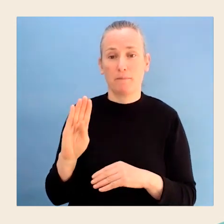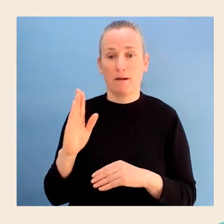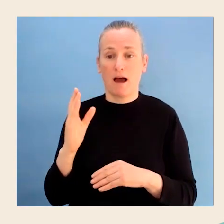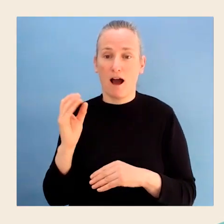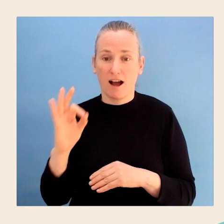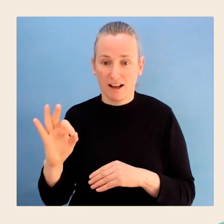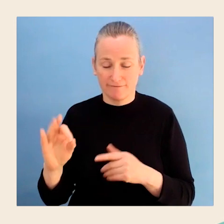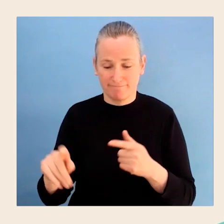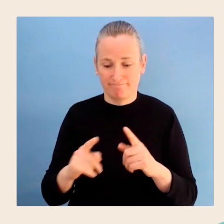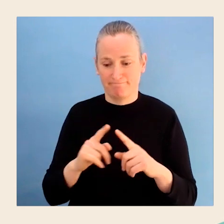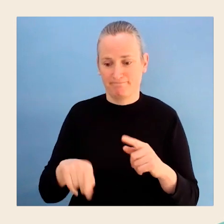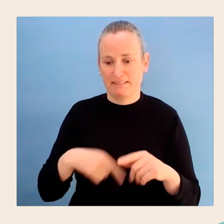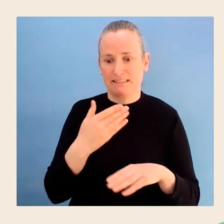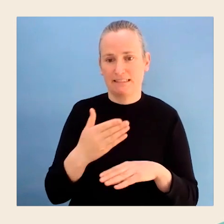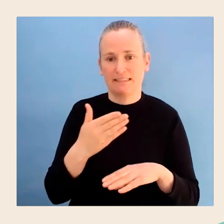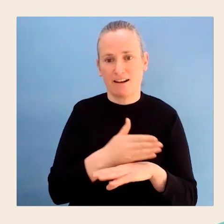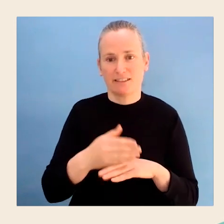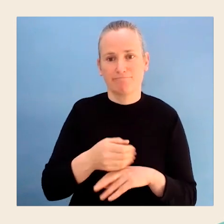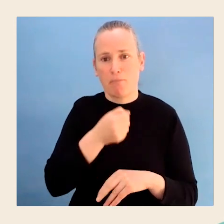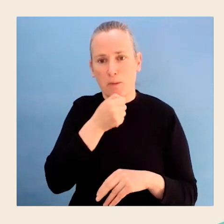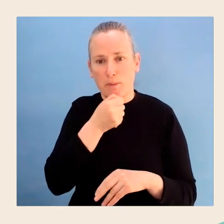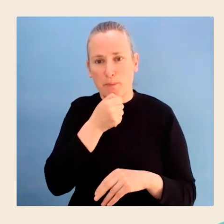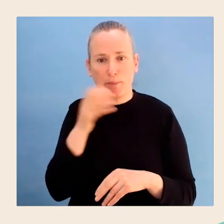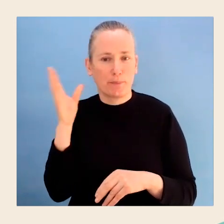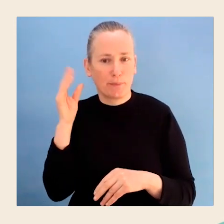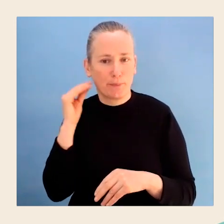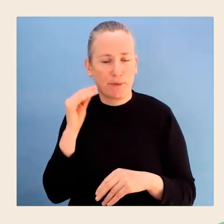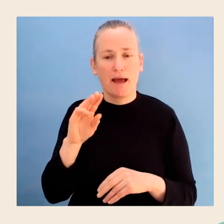I started a podcast in 2017